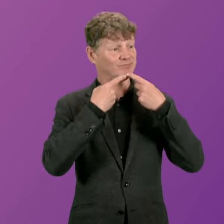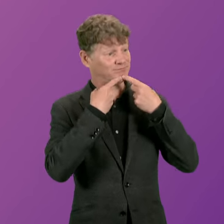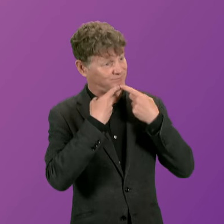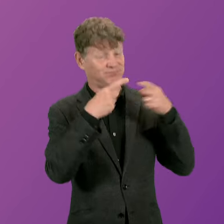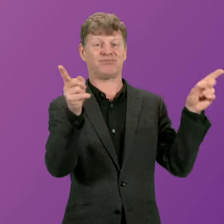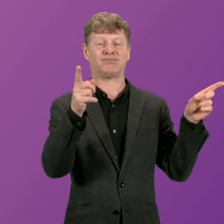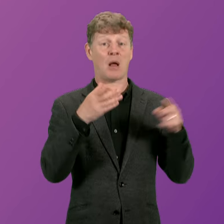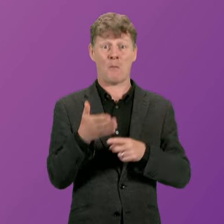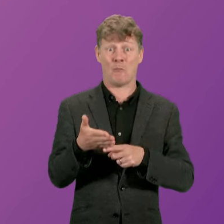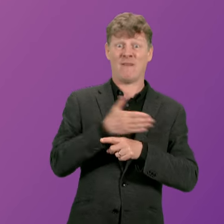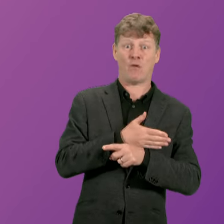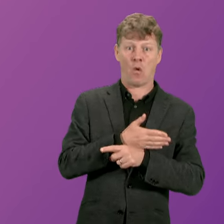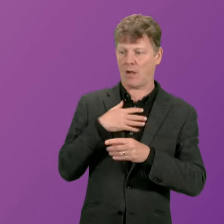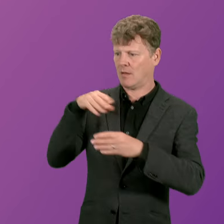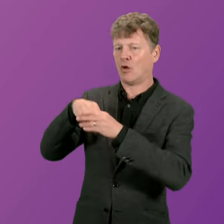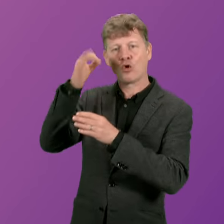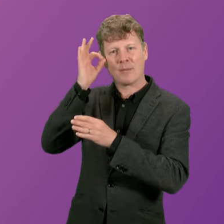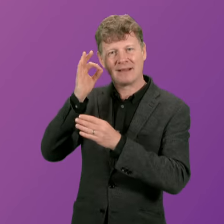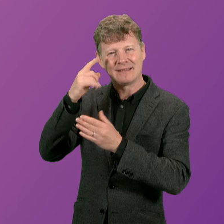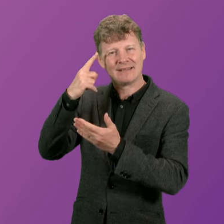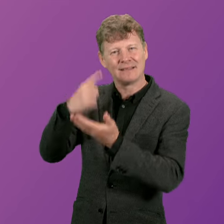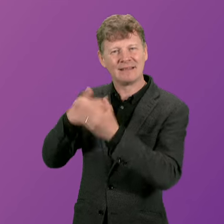they could not take part in the process, is one of which we should all be mindful. Natural justice